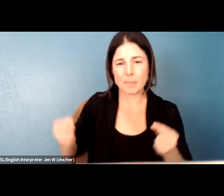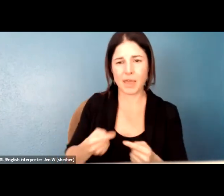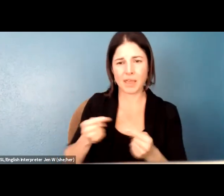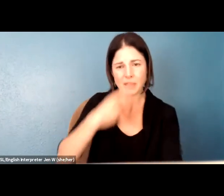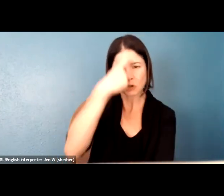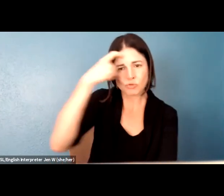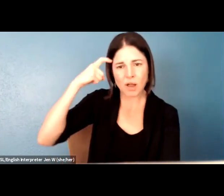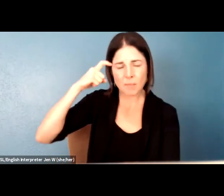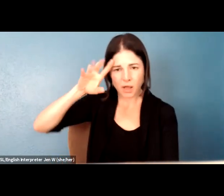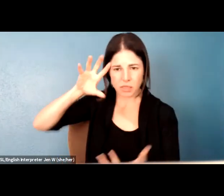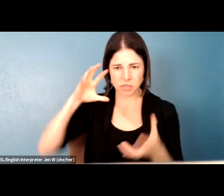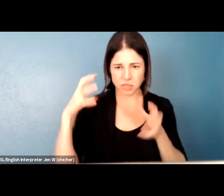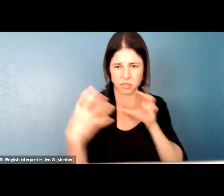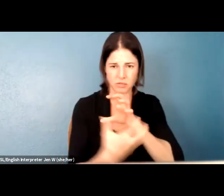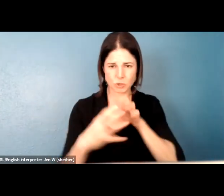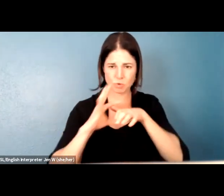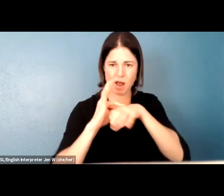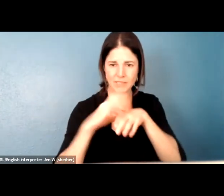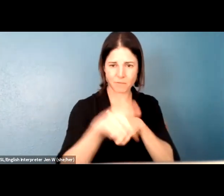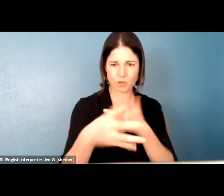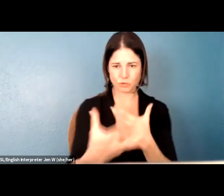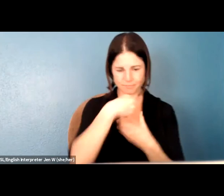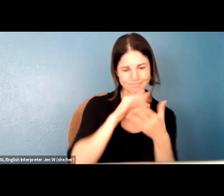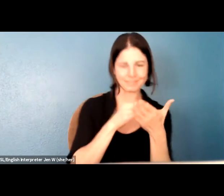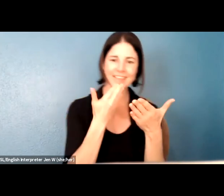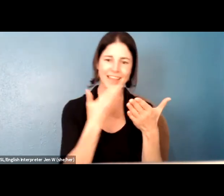transmuted into content for your consumption insatiable eyes that